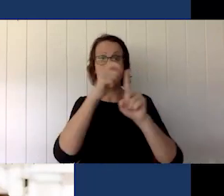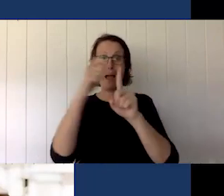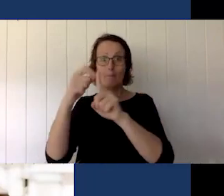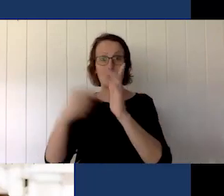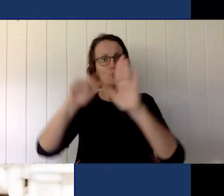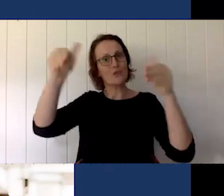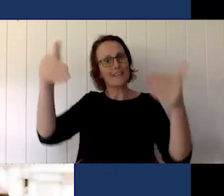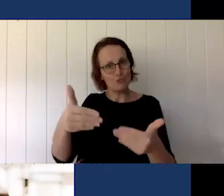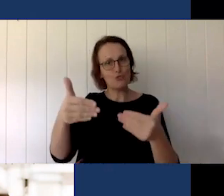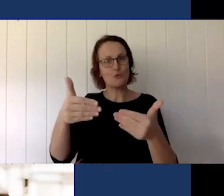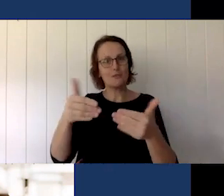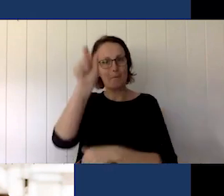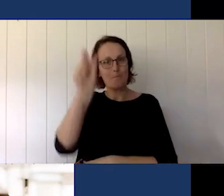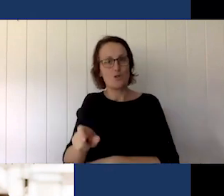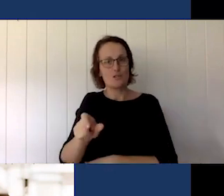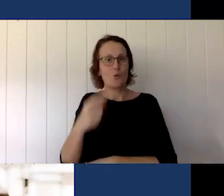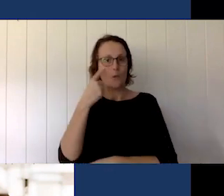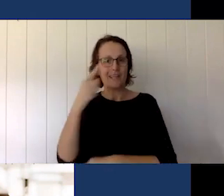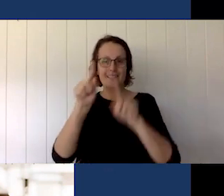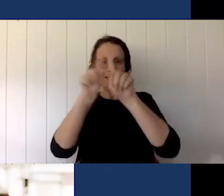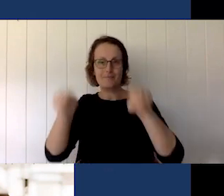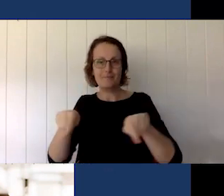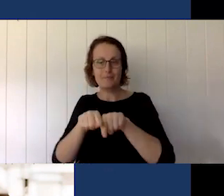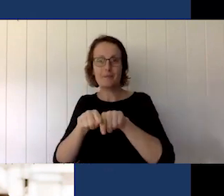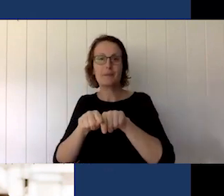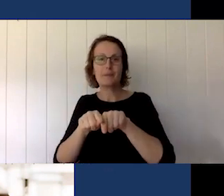guest speaker. There's text and an image of a man with red hair, shot